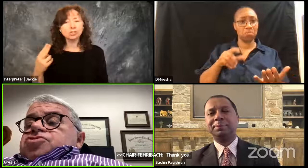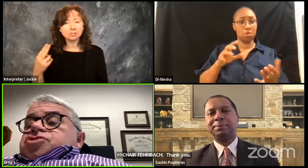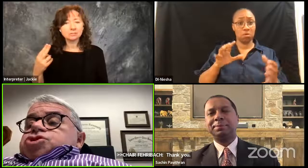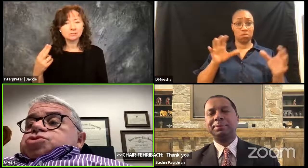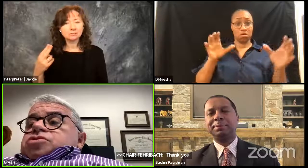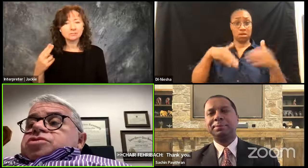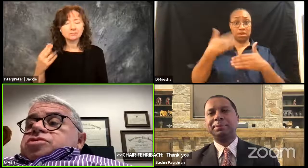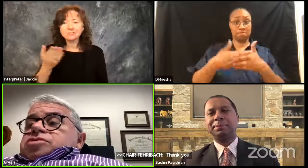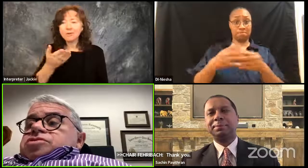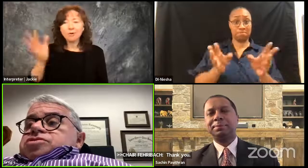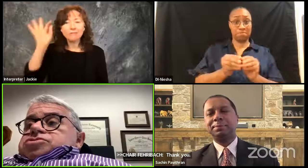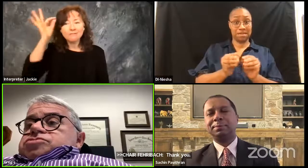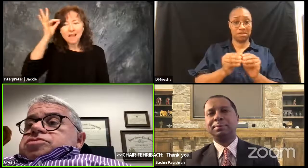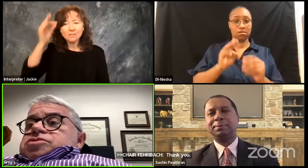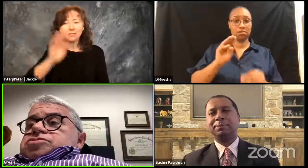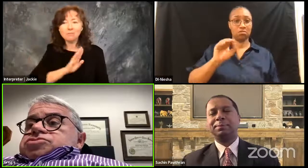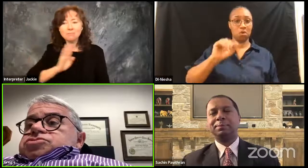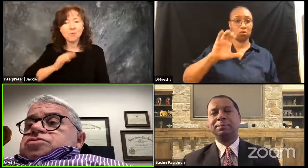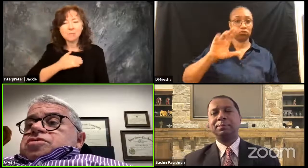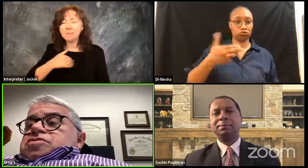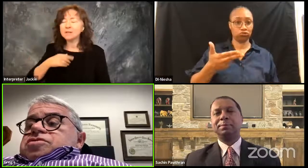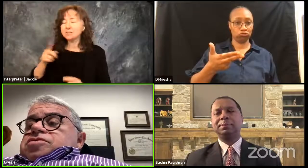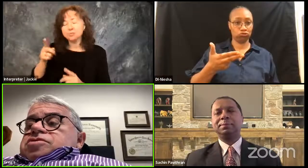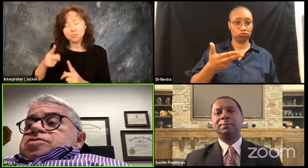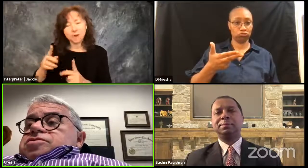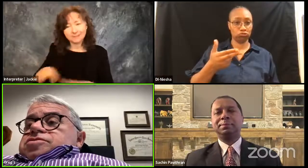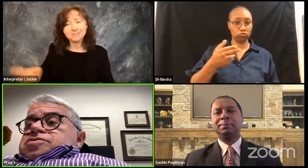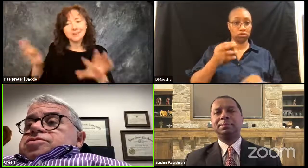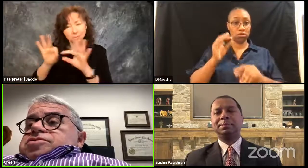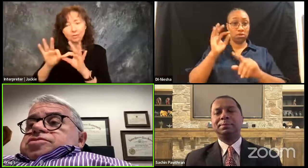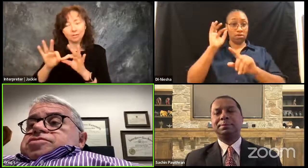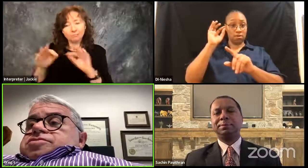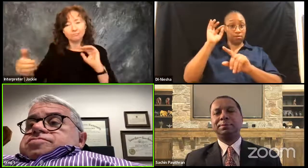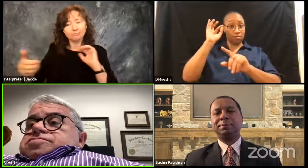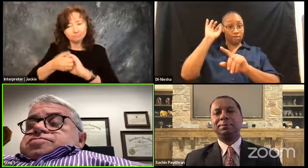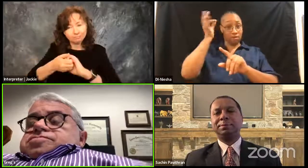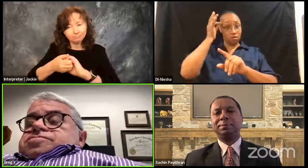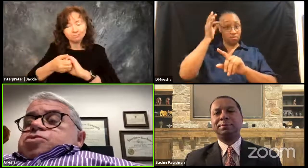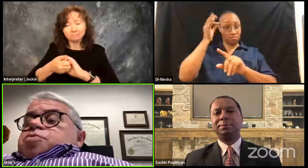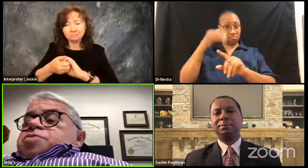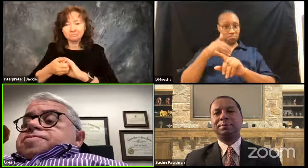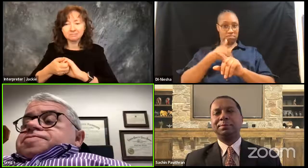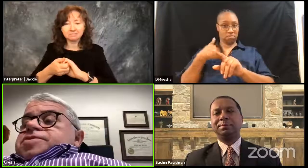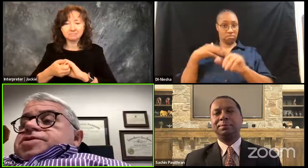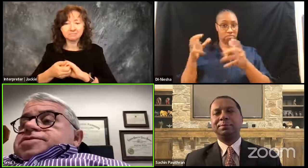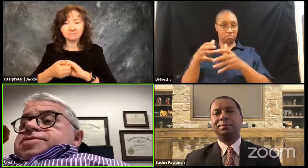essential to our group.